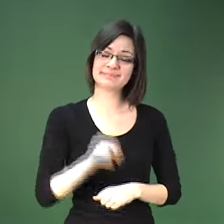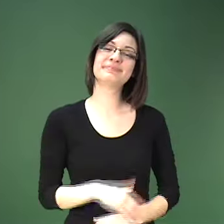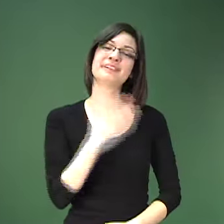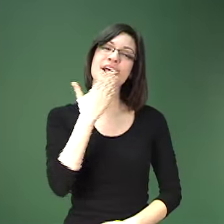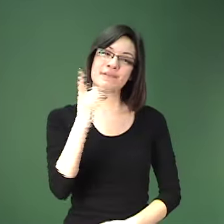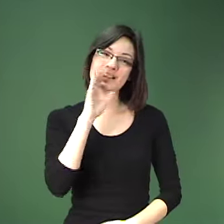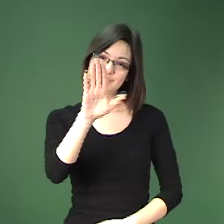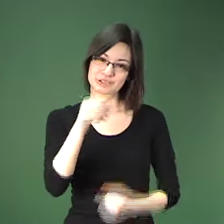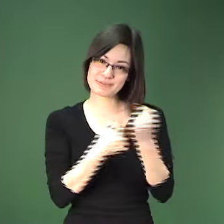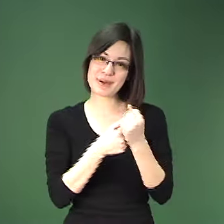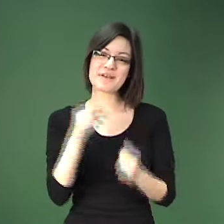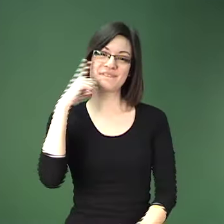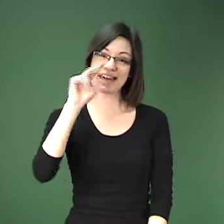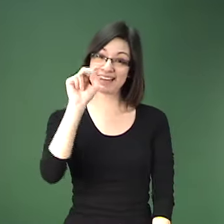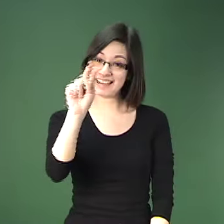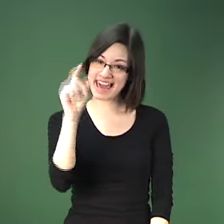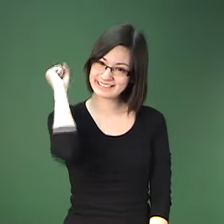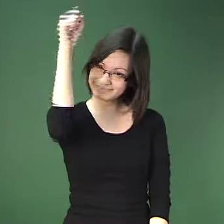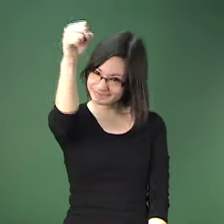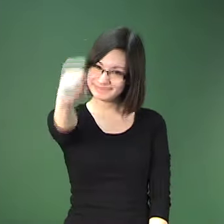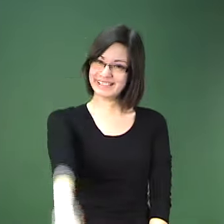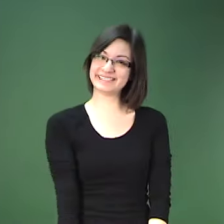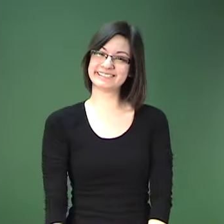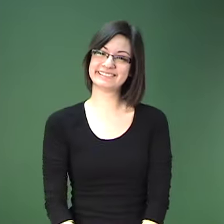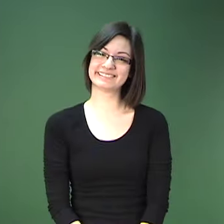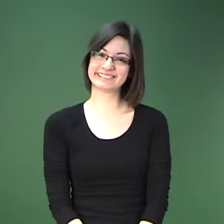Thanks for your support and for the NAD!